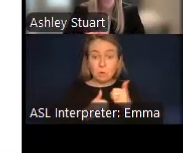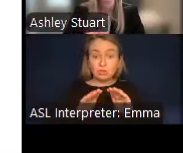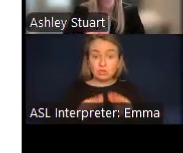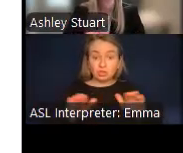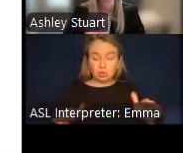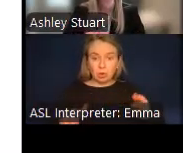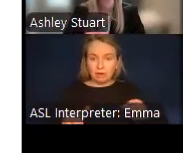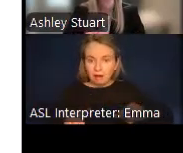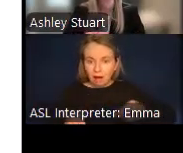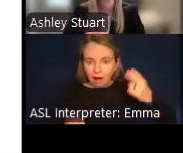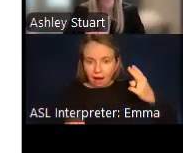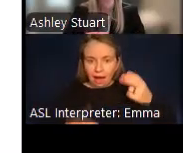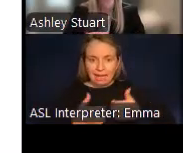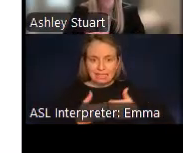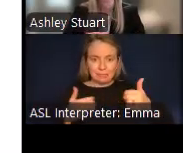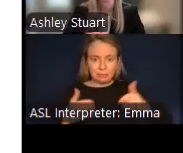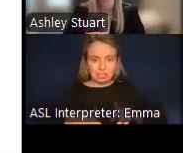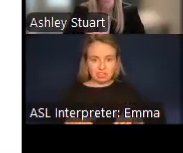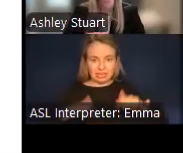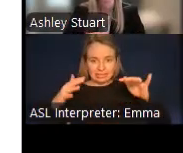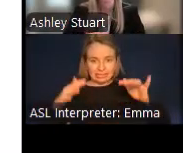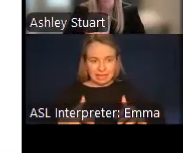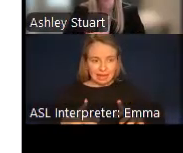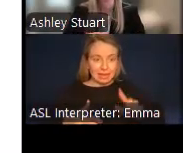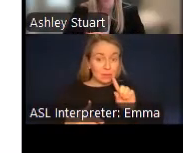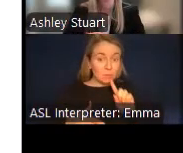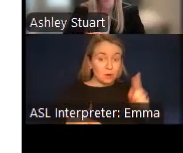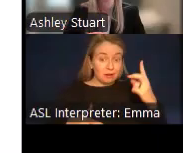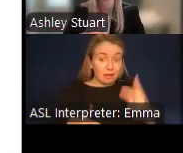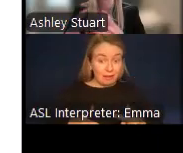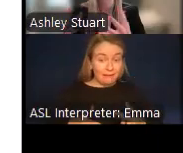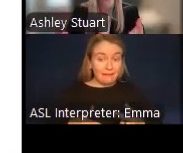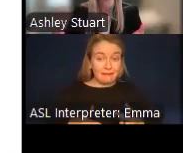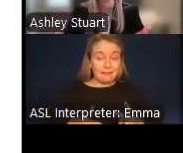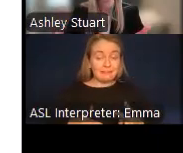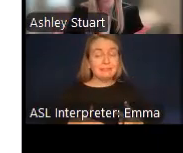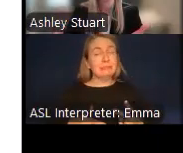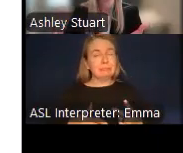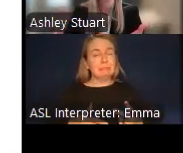high separation anxiety at one and a half are expected to kind